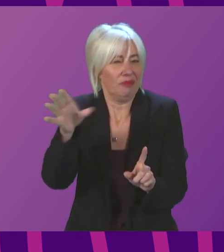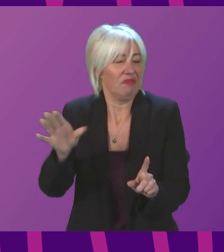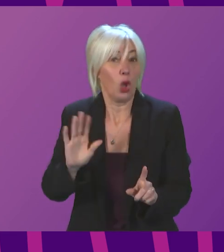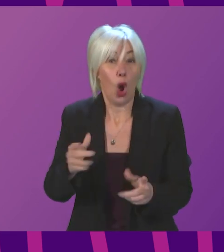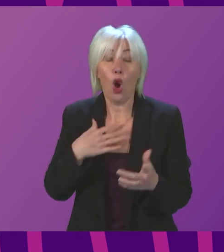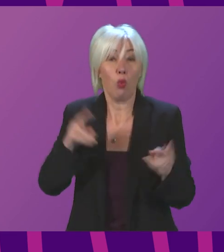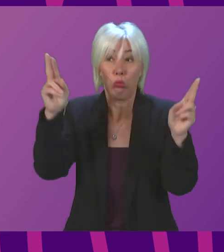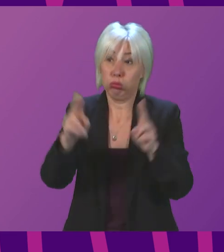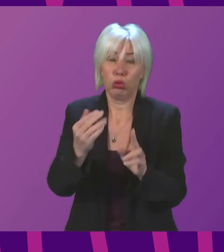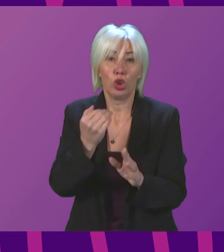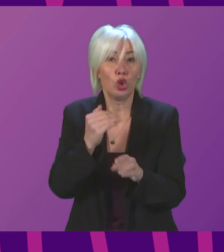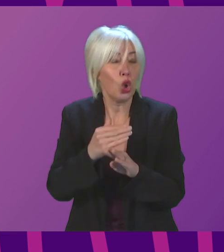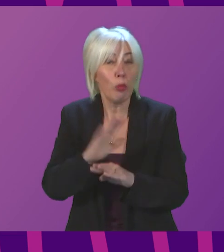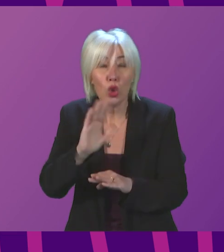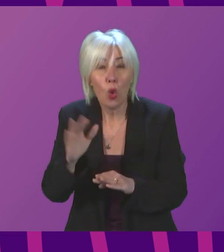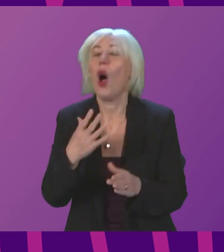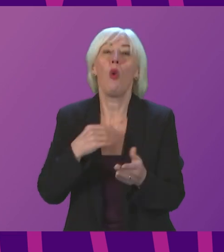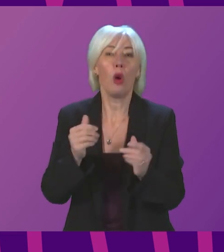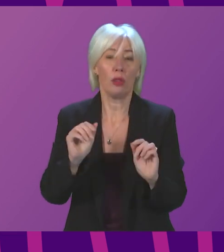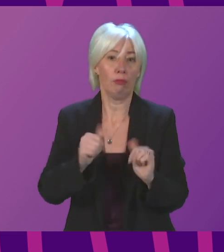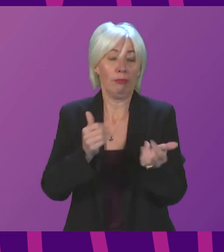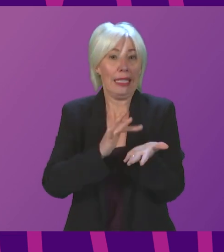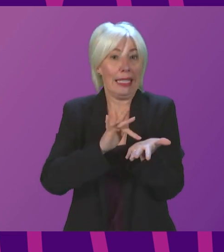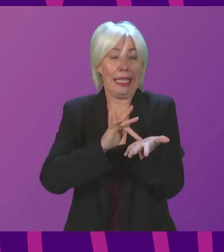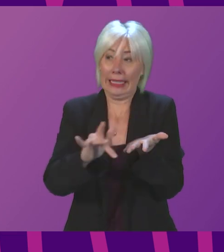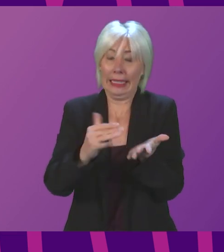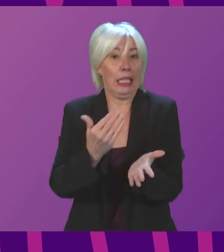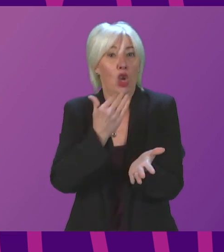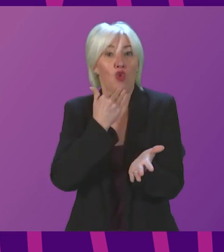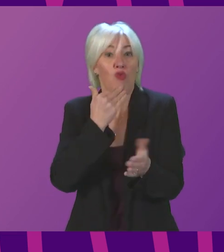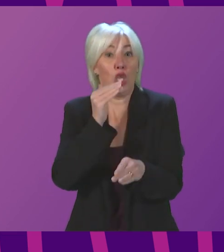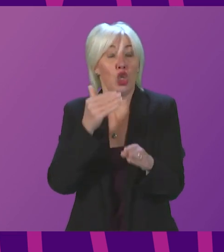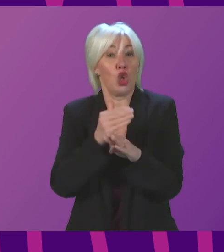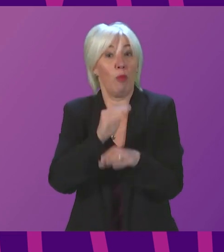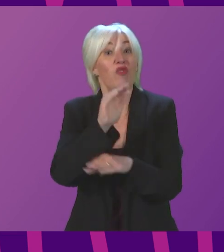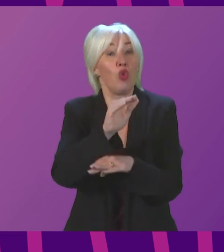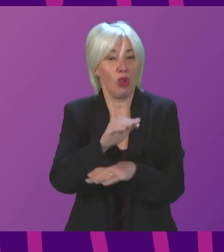jobs, and that, instead, we have clean green jobs for the future. Just last Friday, I visited